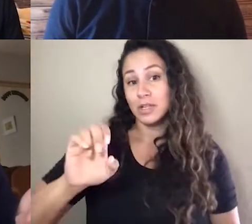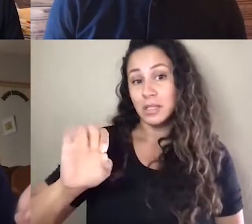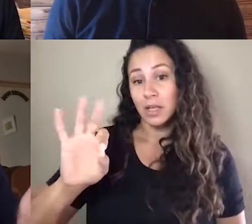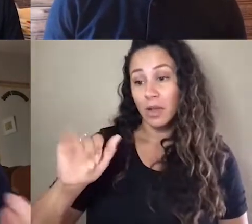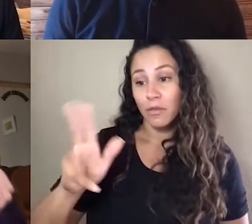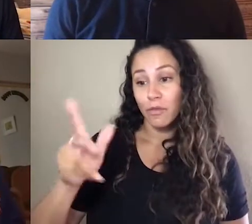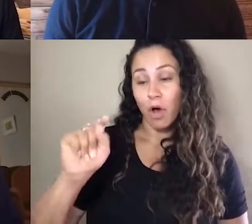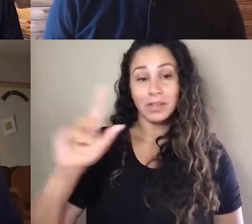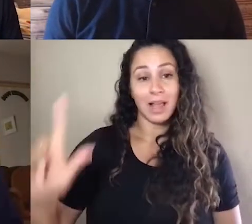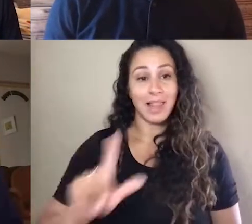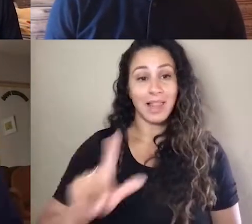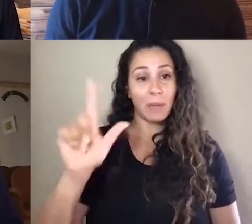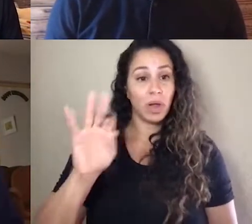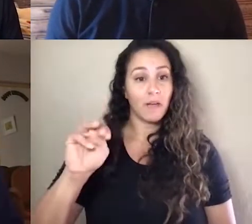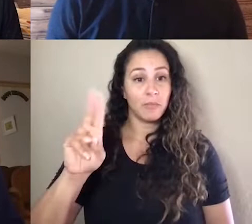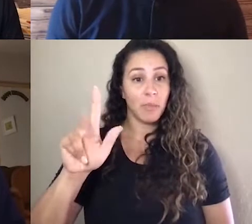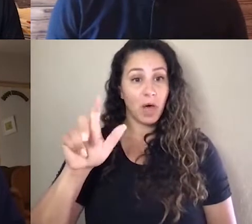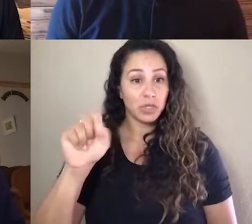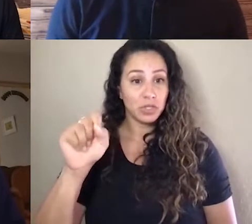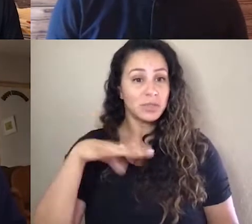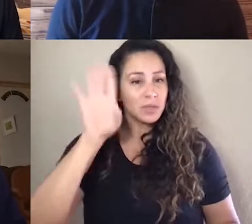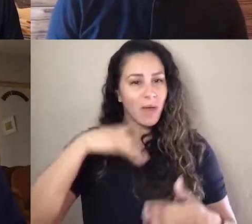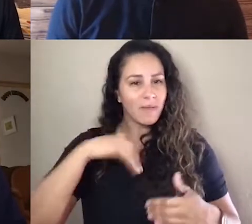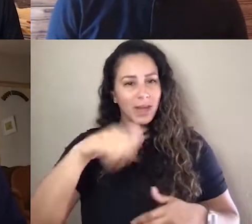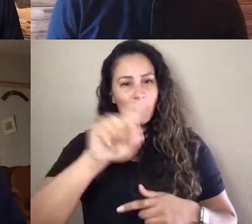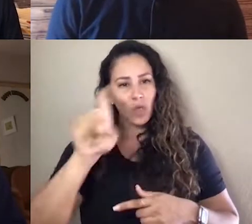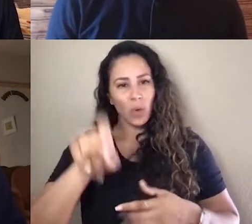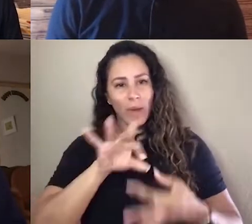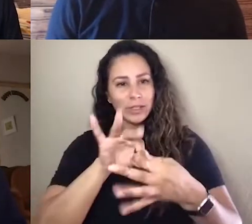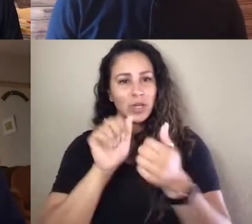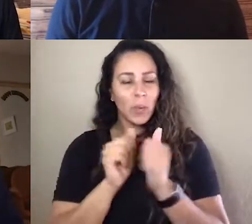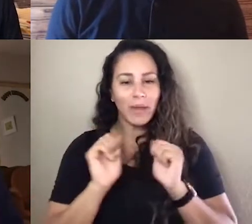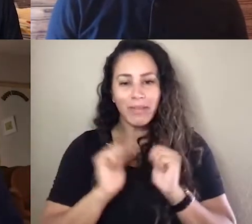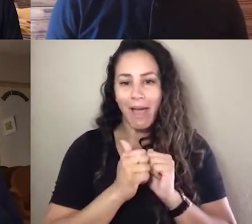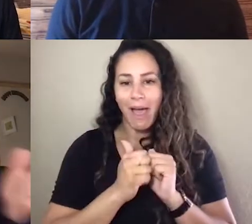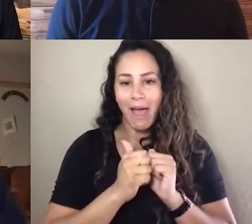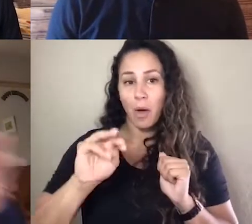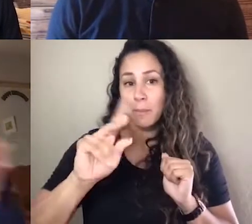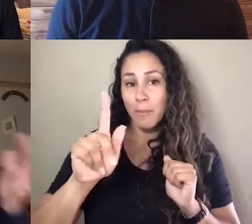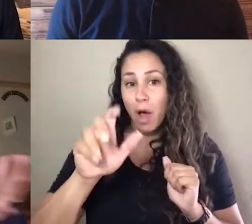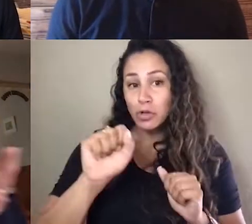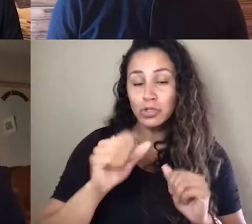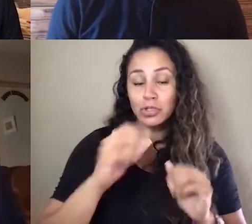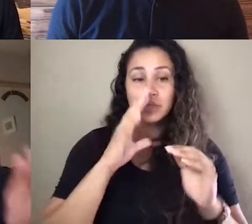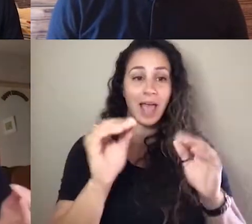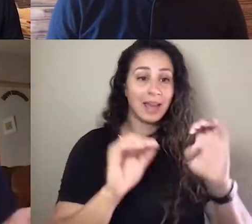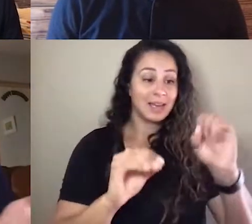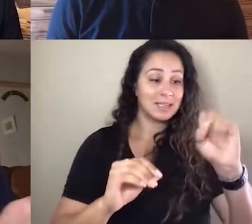THERE IS ANOTHER QUESTION IN THERE DOES SECTIONS CANCEL MODULES.